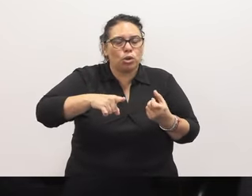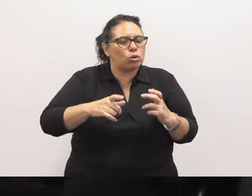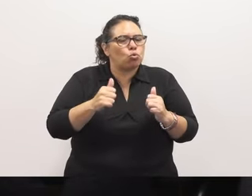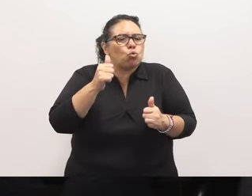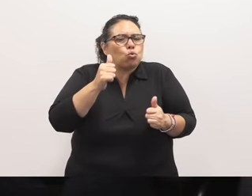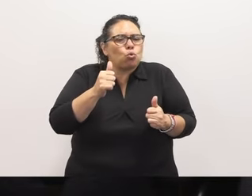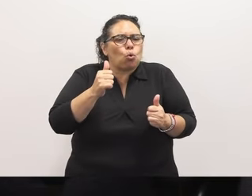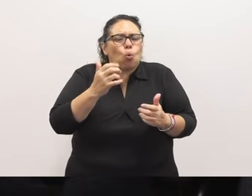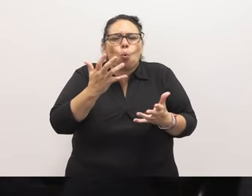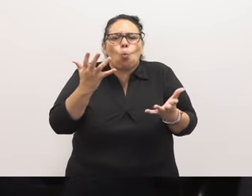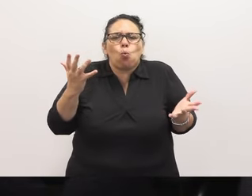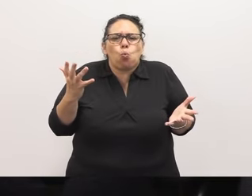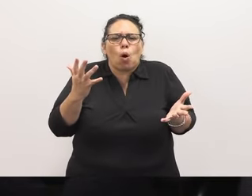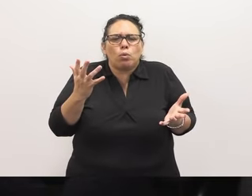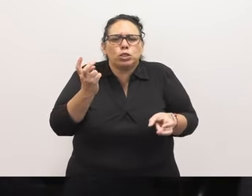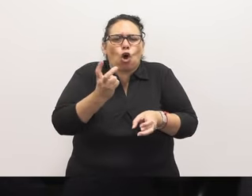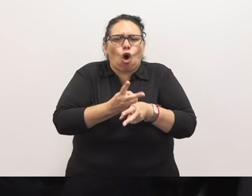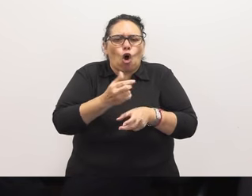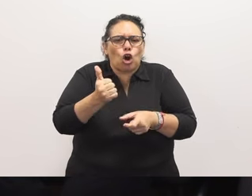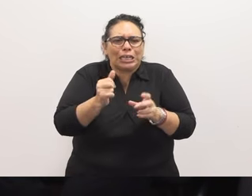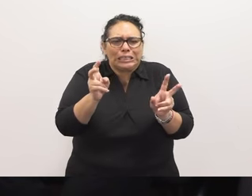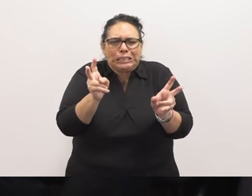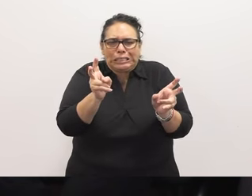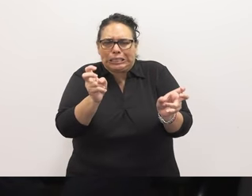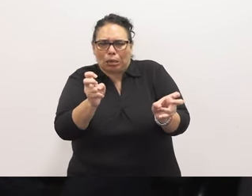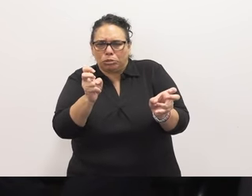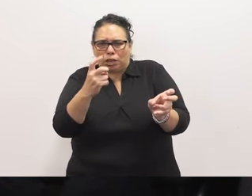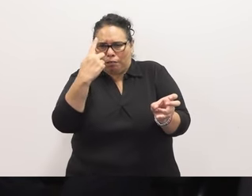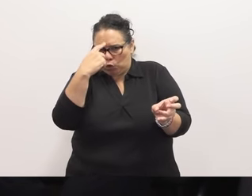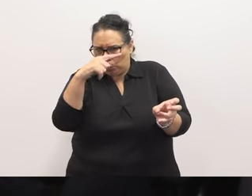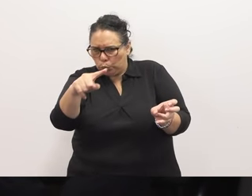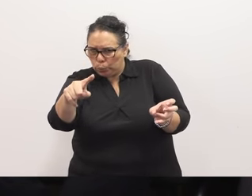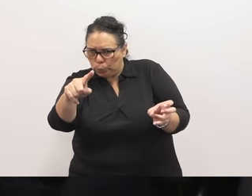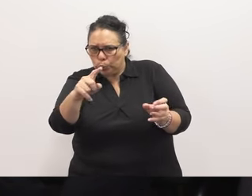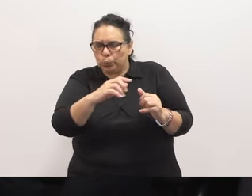without going into too much detail, what do you think was probably the hardest subjects for you to?